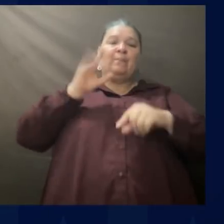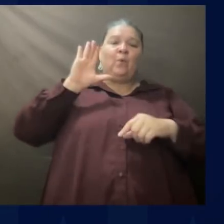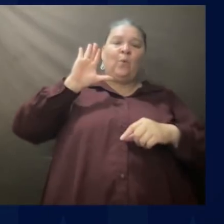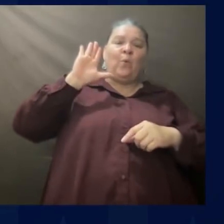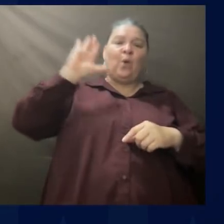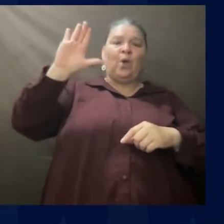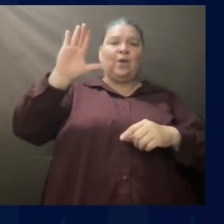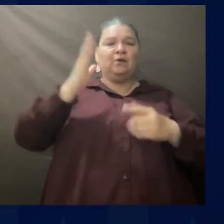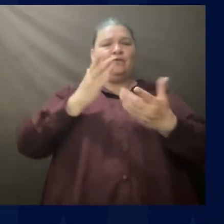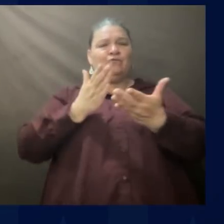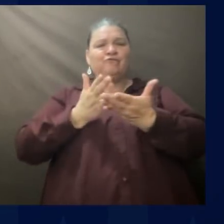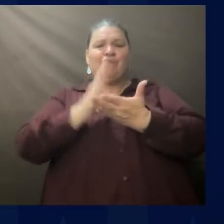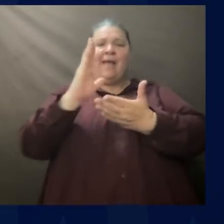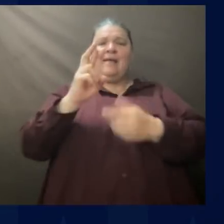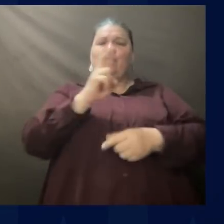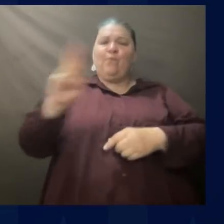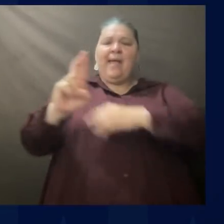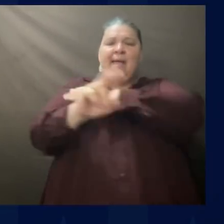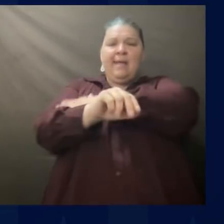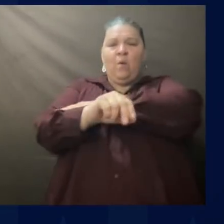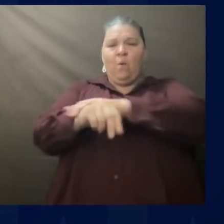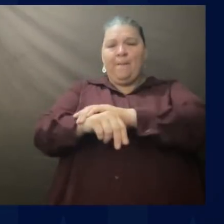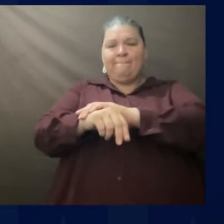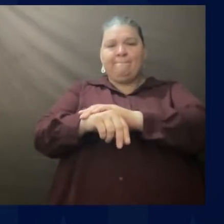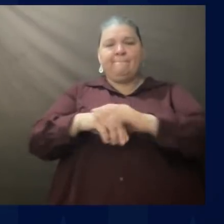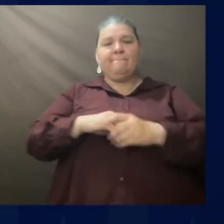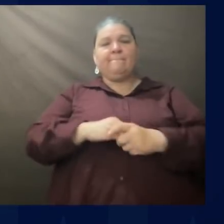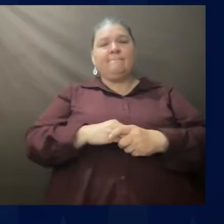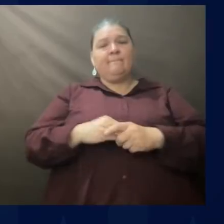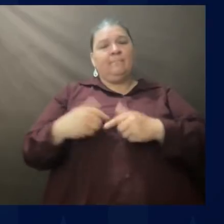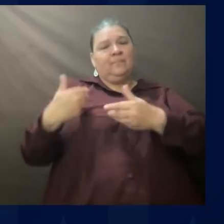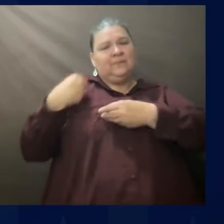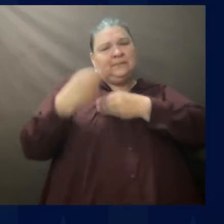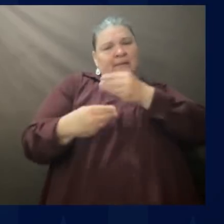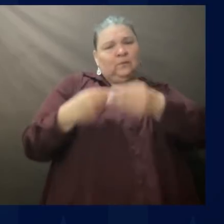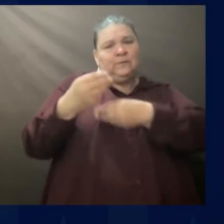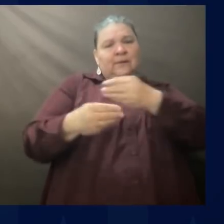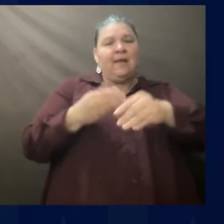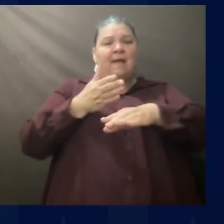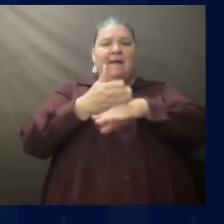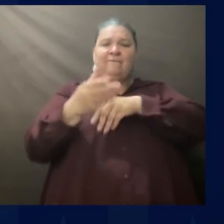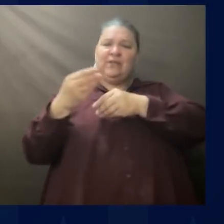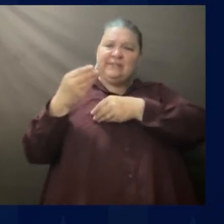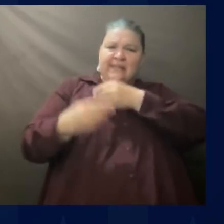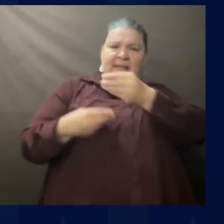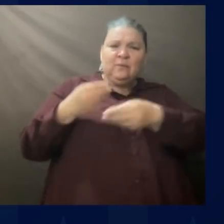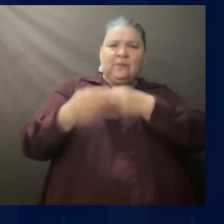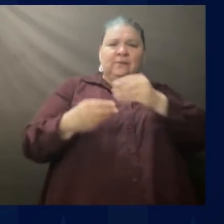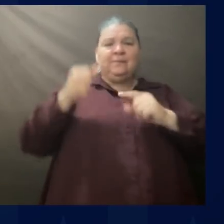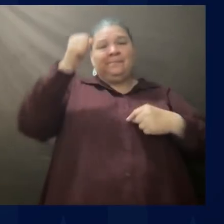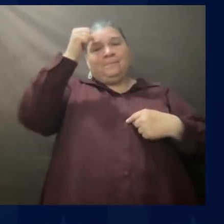For generation after generation now, the men and women of this nation have stood up when called upon